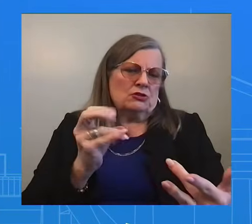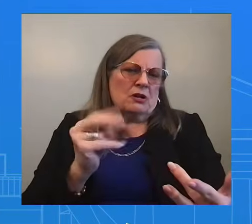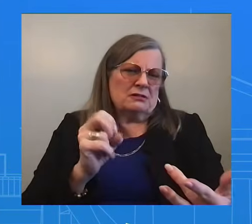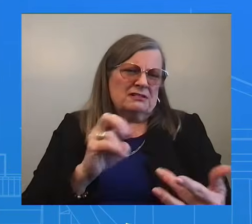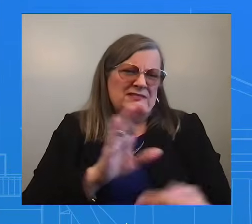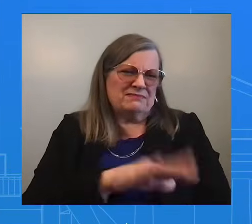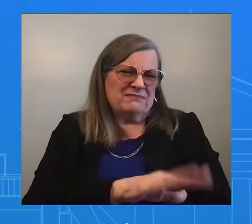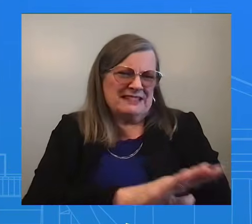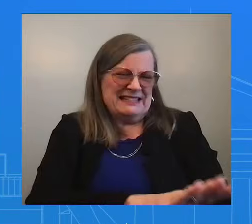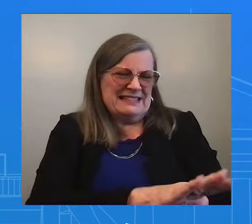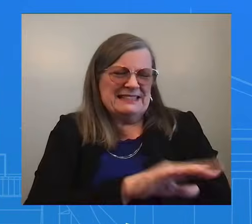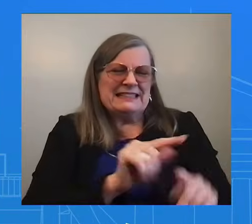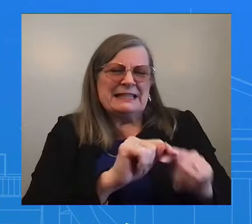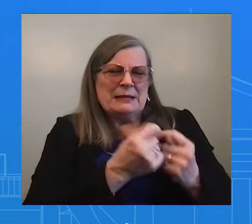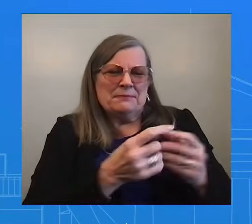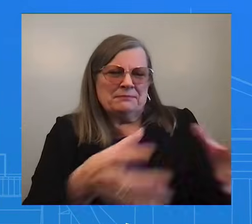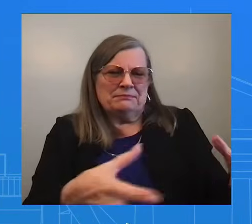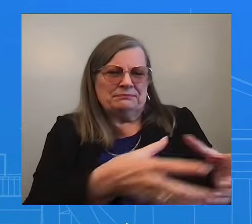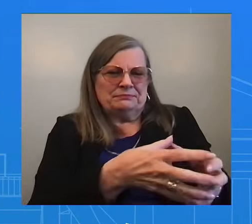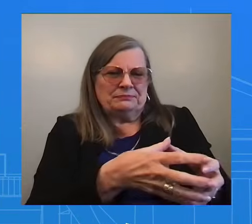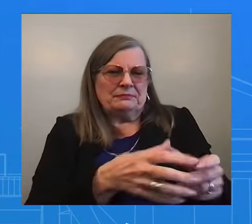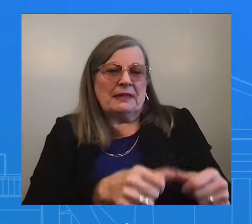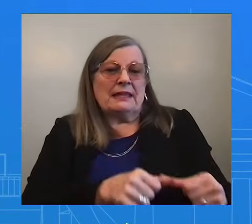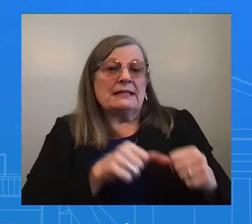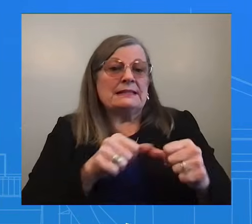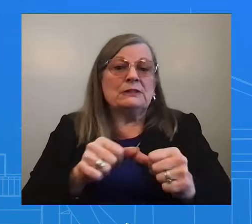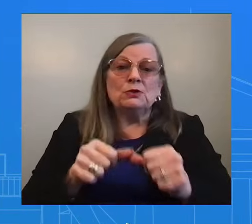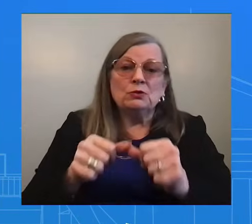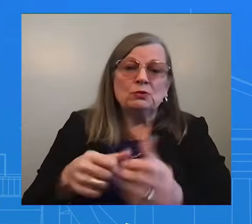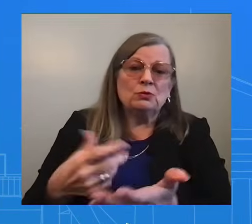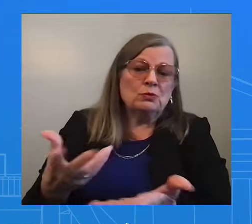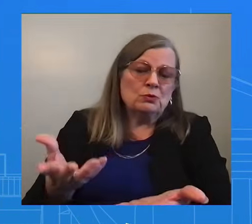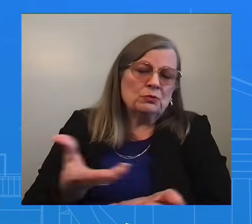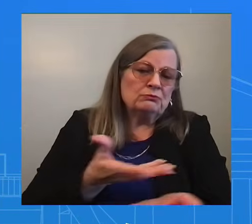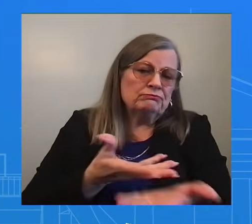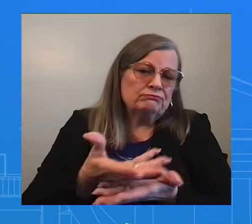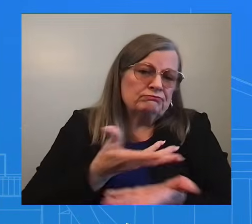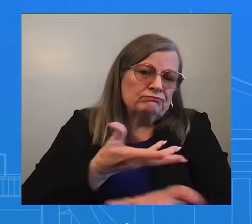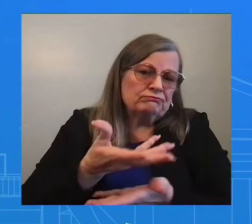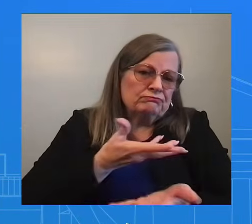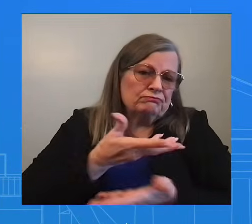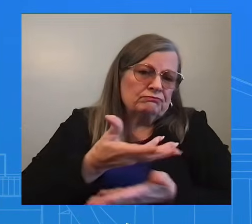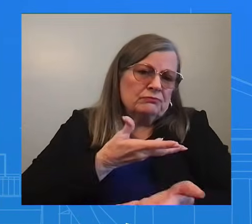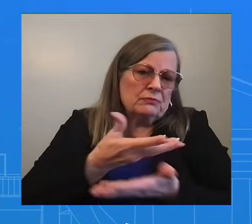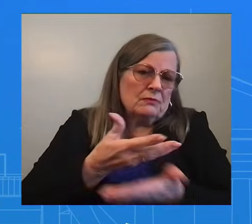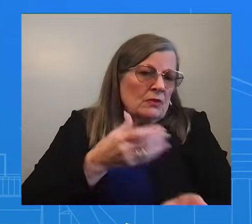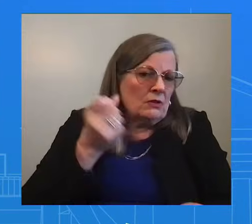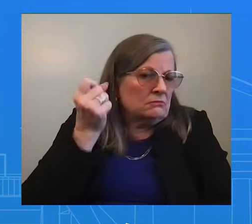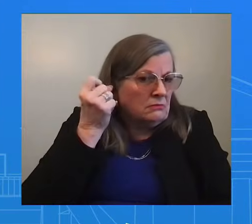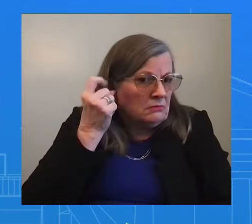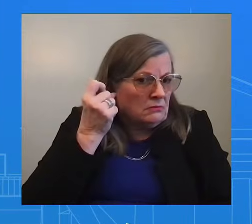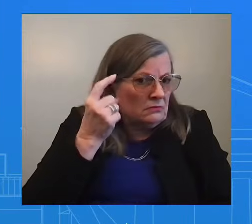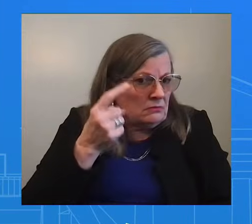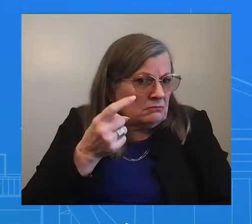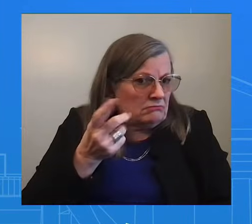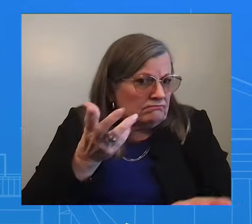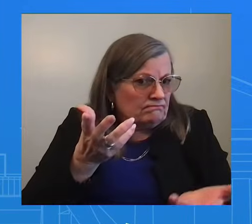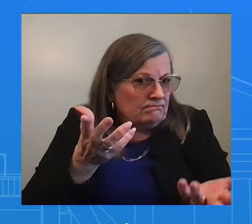certainly a continuing conversation. We speak to many members of Congress, whether they're Republican or Democrat. I just don't have anything on the President's schedule about a meeting.